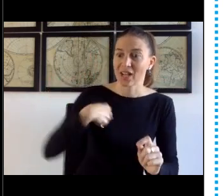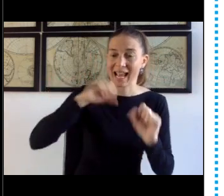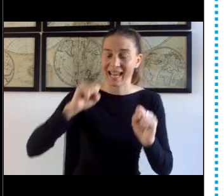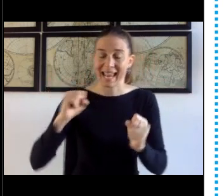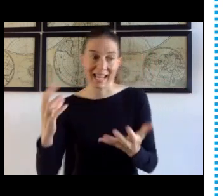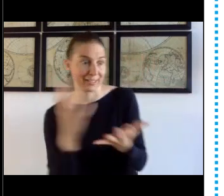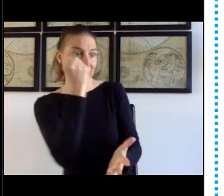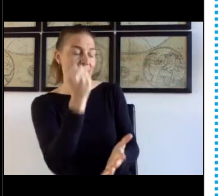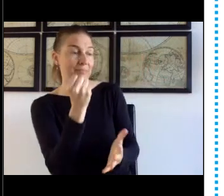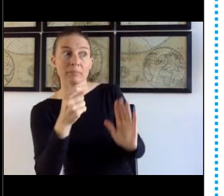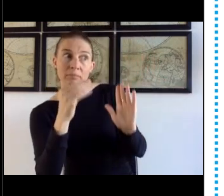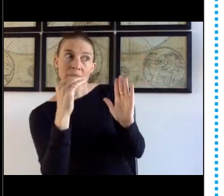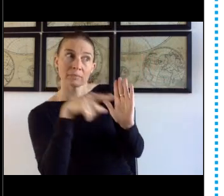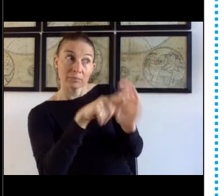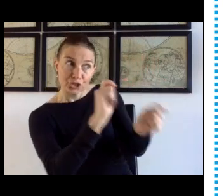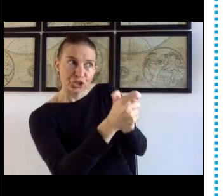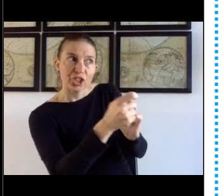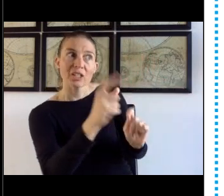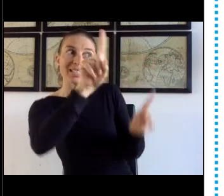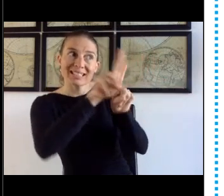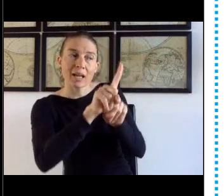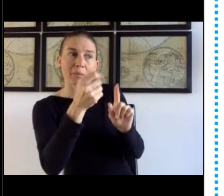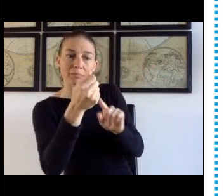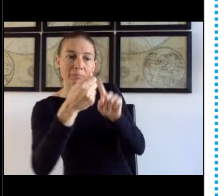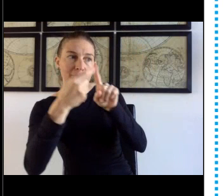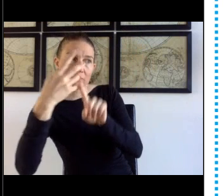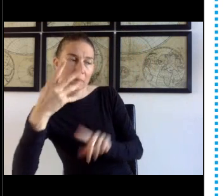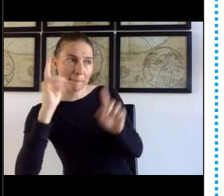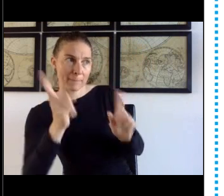So there was already this first consultation in last summer.